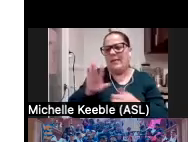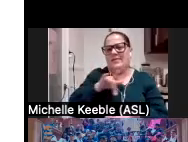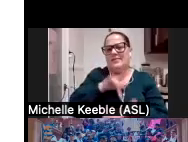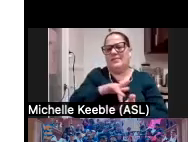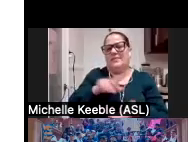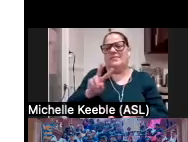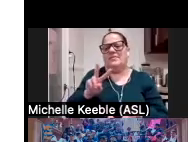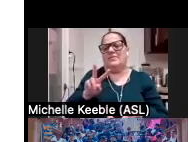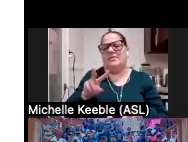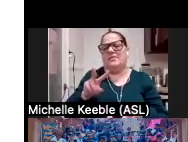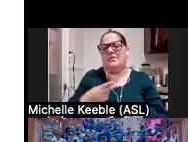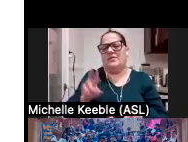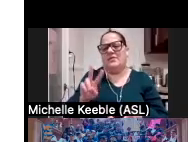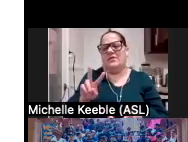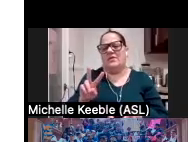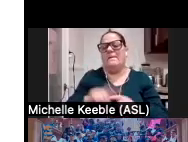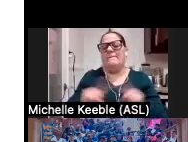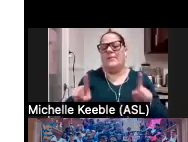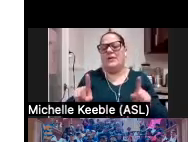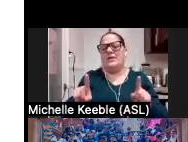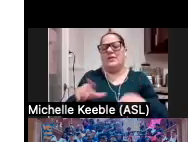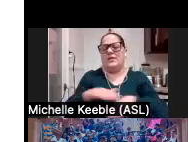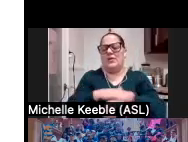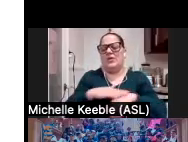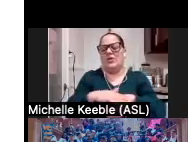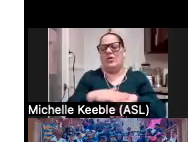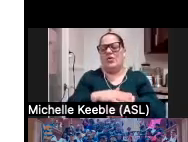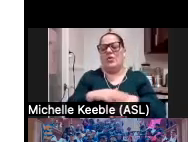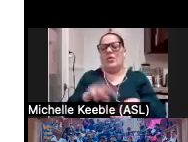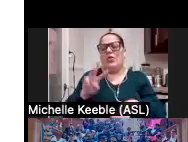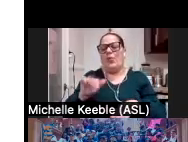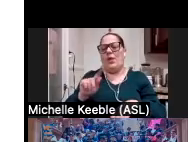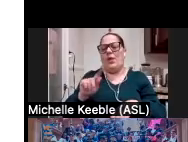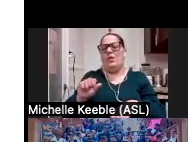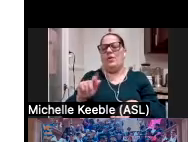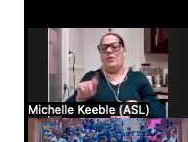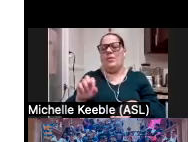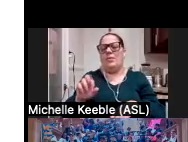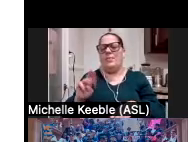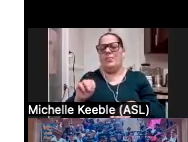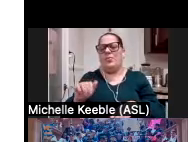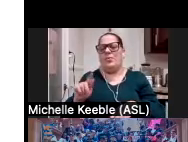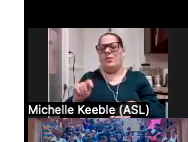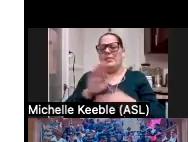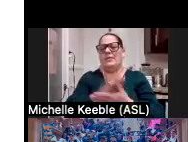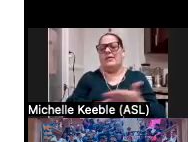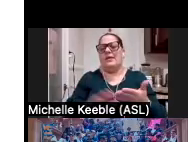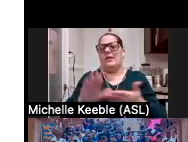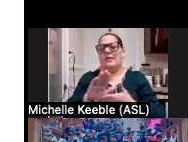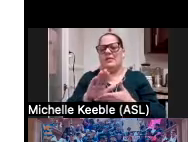archives being located um at the the Willowbrook archives at the College of Staten Island. So,